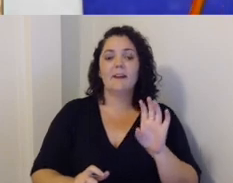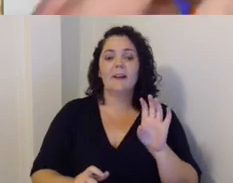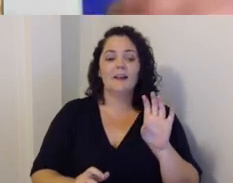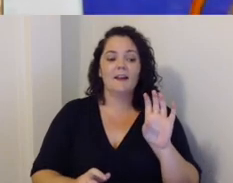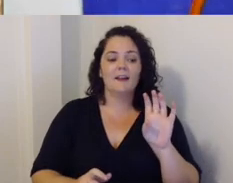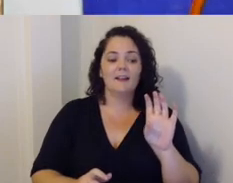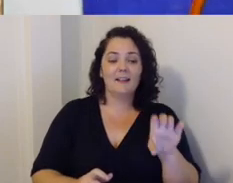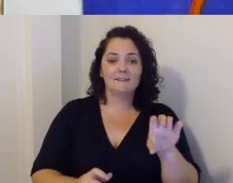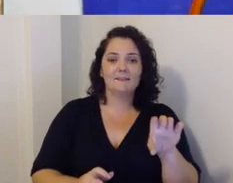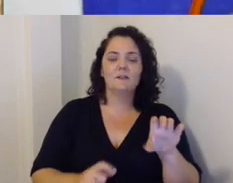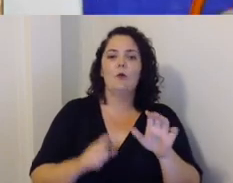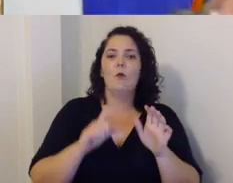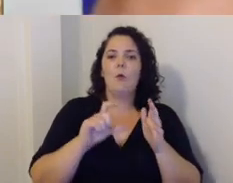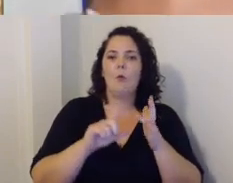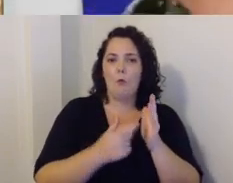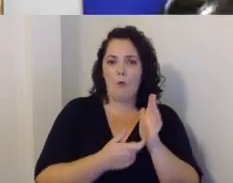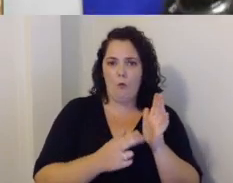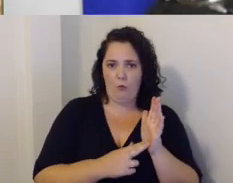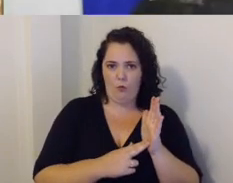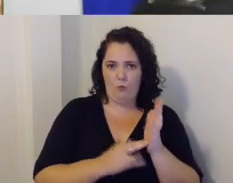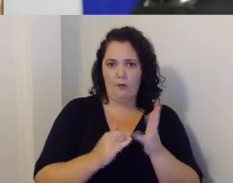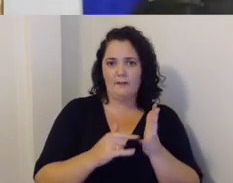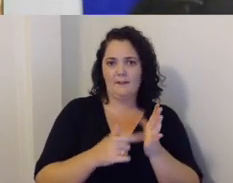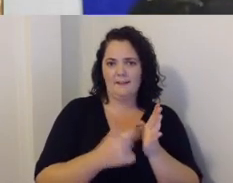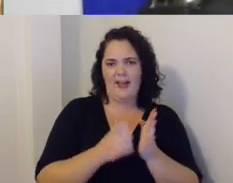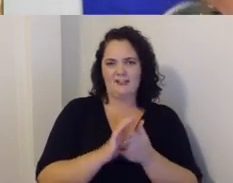so I'm just going to take a pinch of the cornstarch here just like you were making a sauce